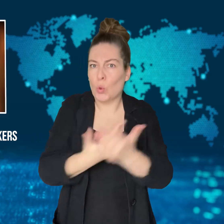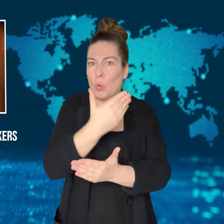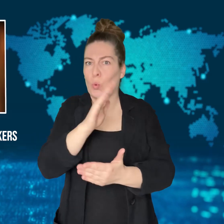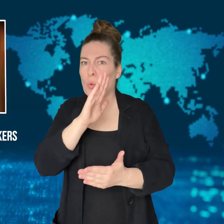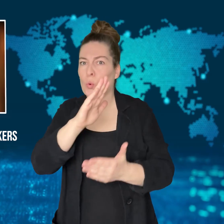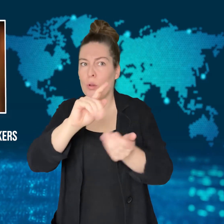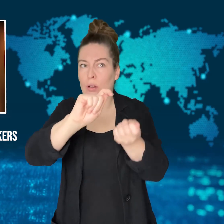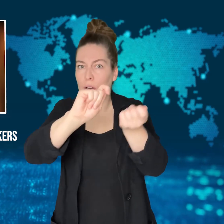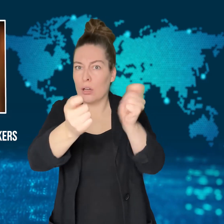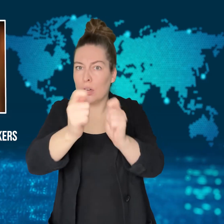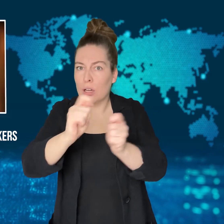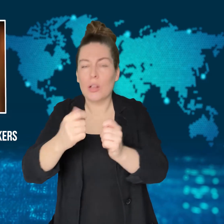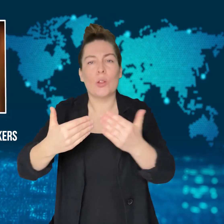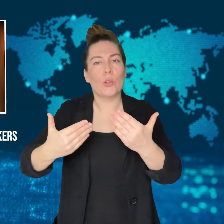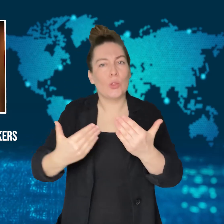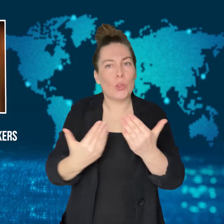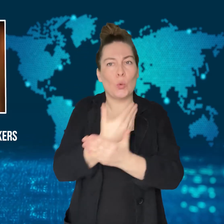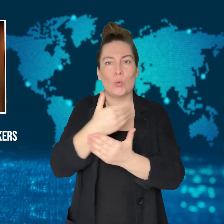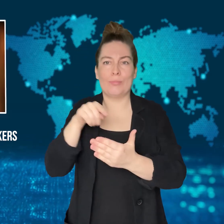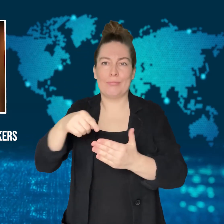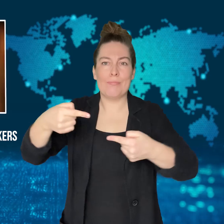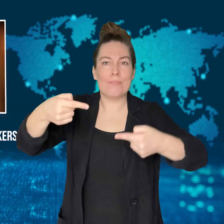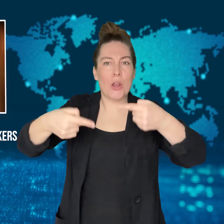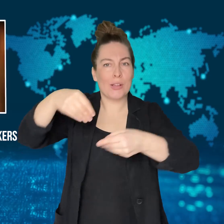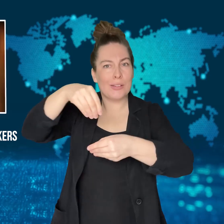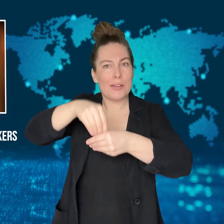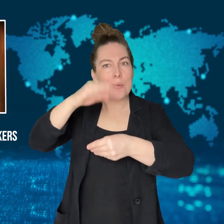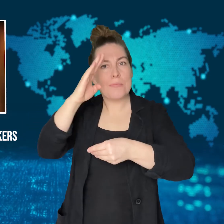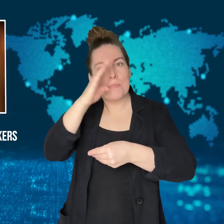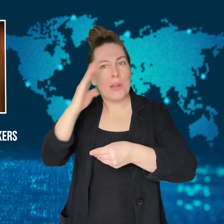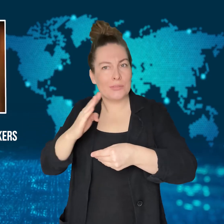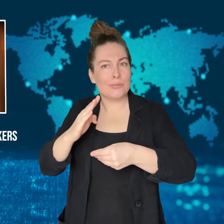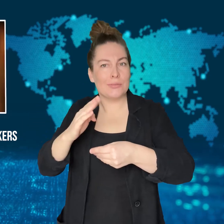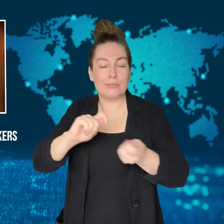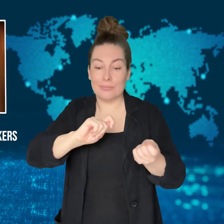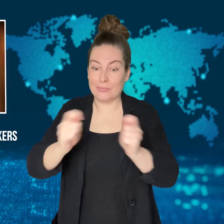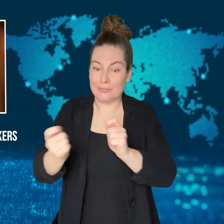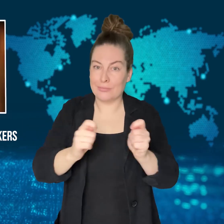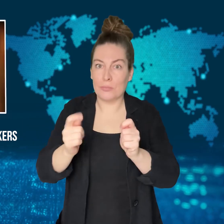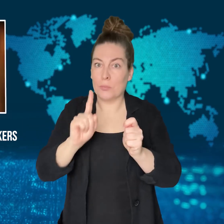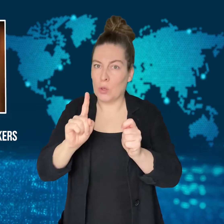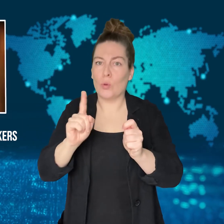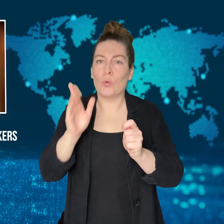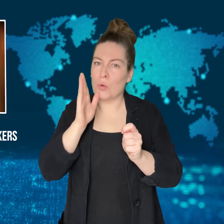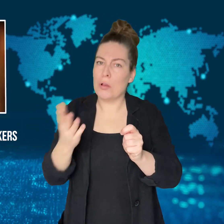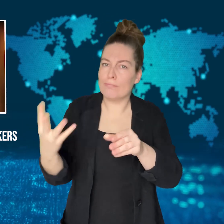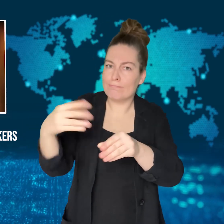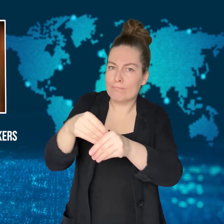Brazil has announced that it needs clarification of